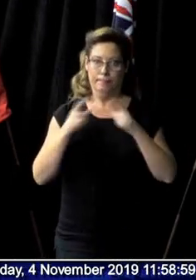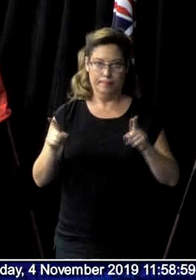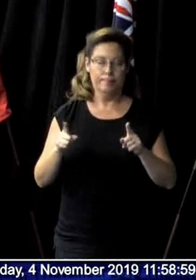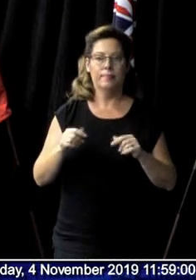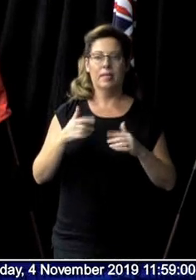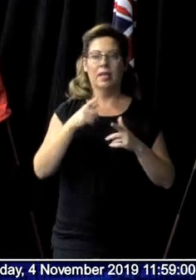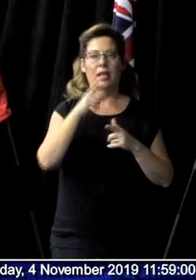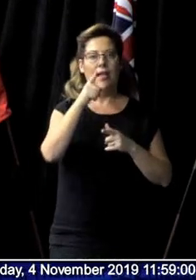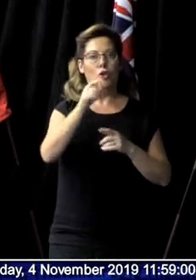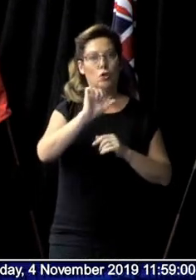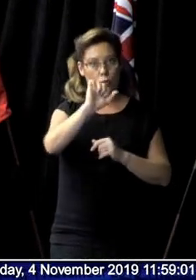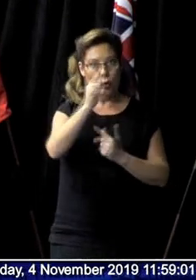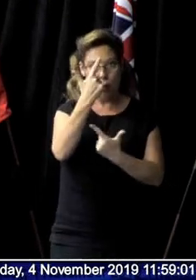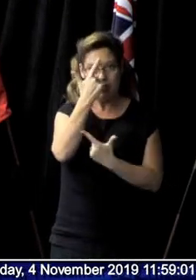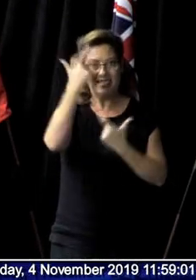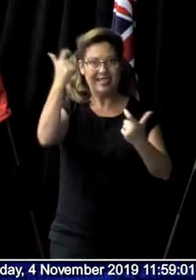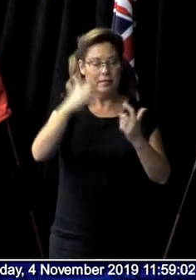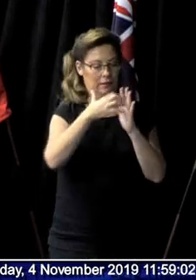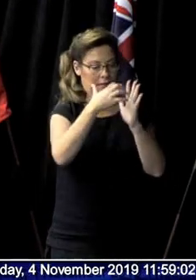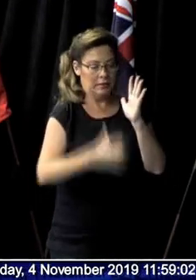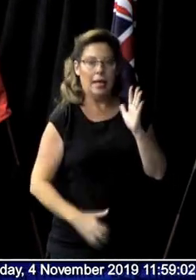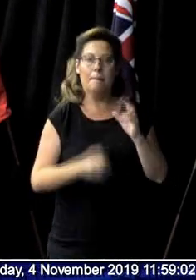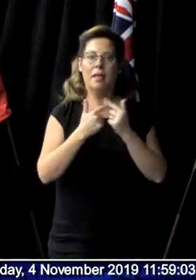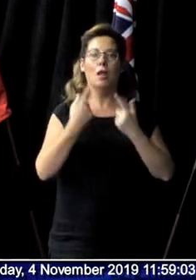the unredacted statement of the witness about to give evidence,